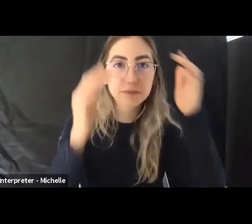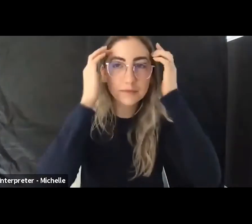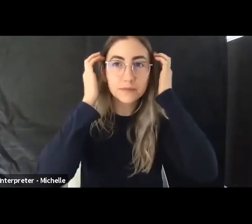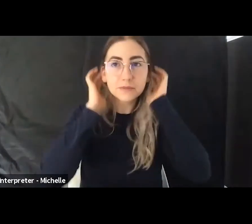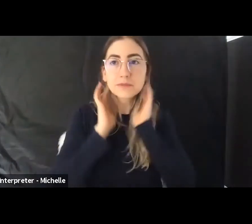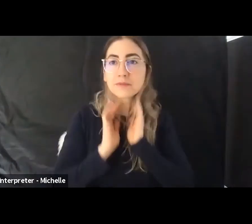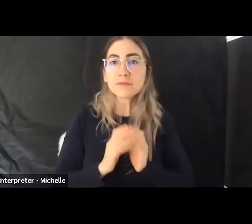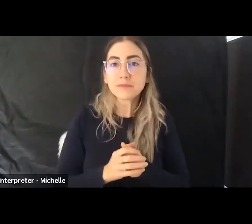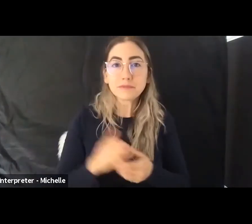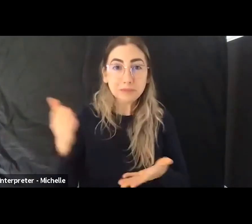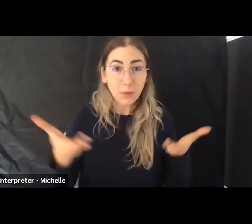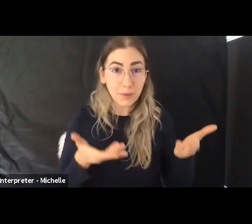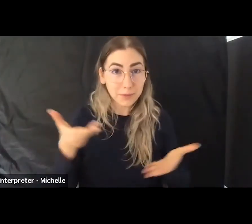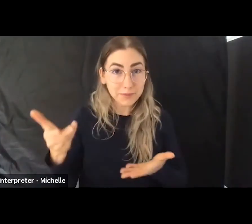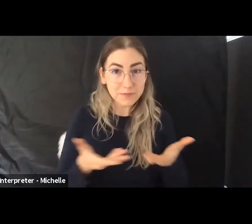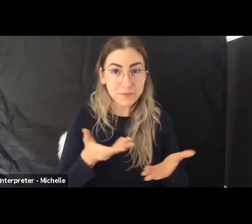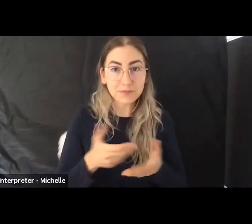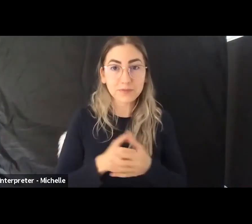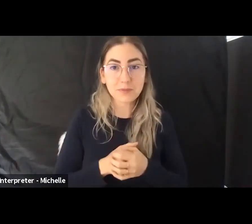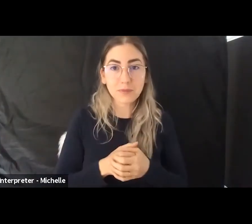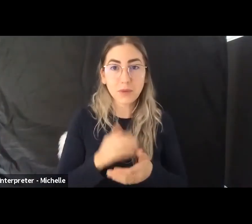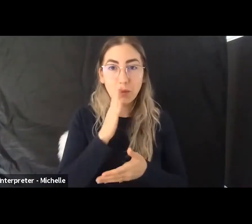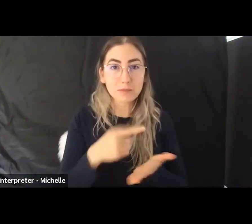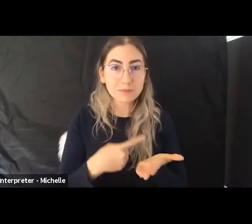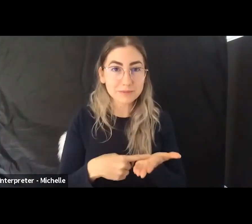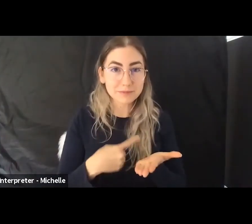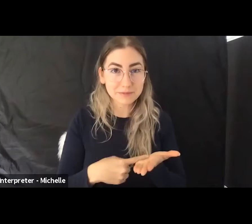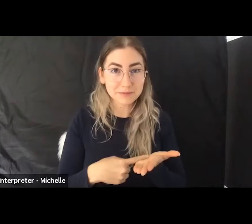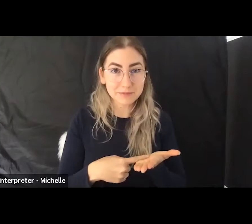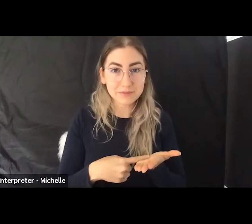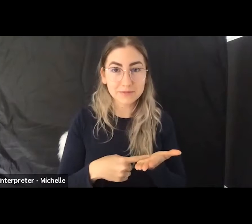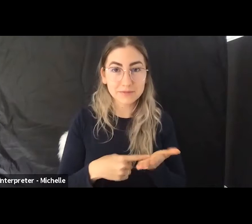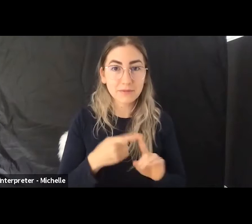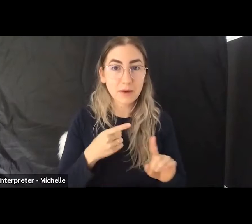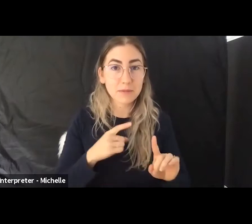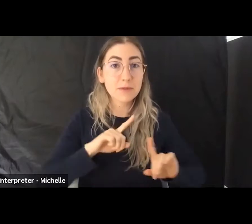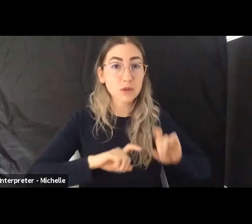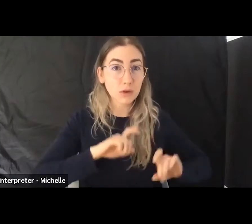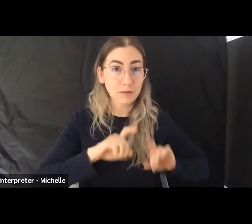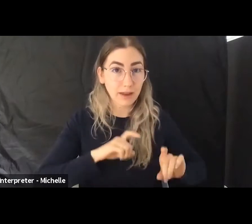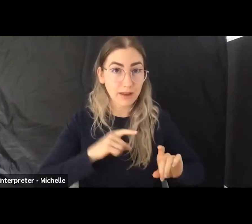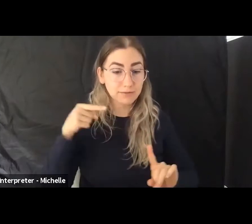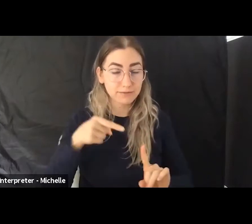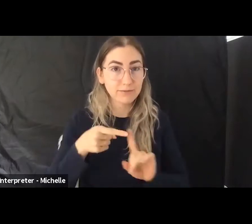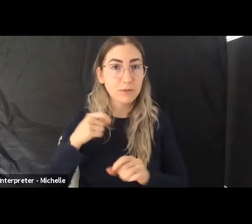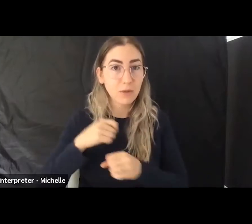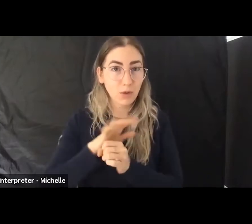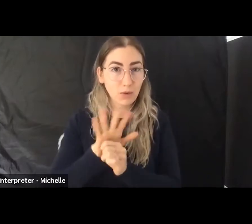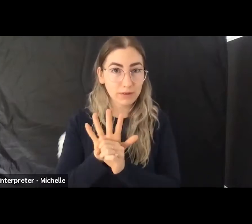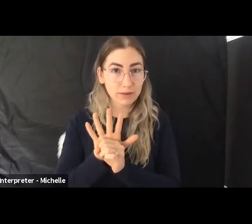ON A SURVEY CONDUCTED DISCUSSING THE SURVEY RESULTS ON A SURVEY CONDUCTED ON ON COVID-19 AND COMMUNICATION